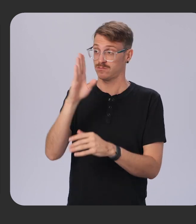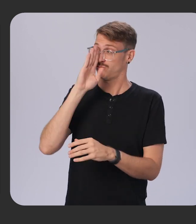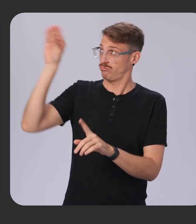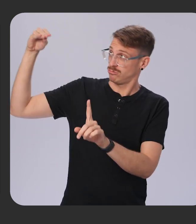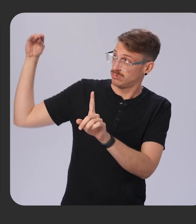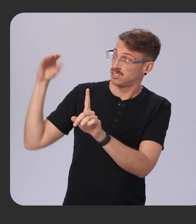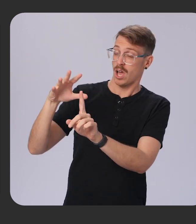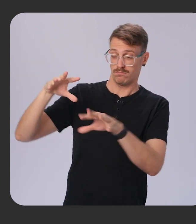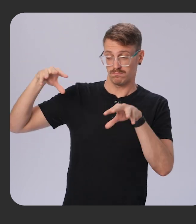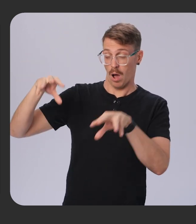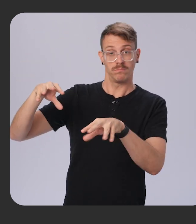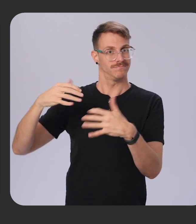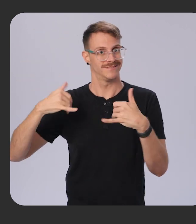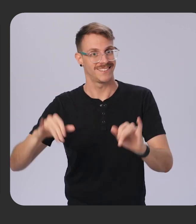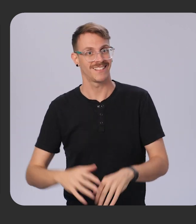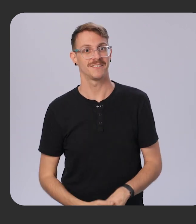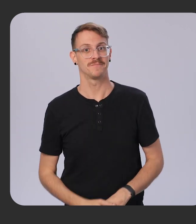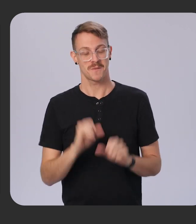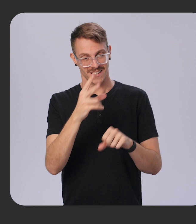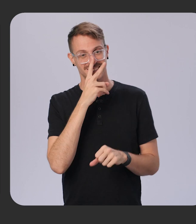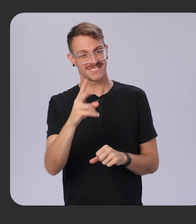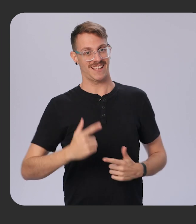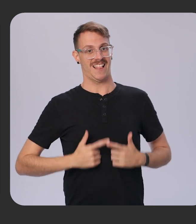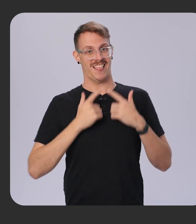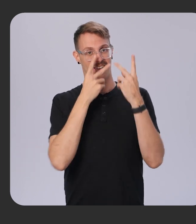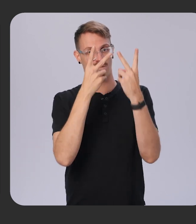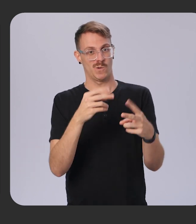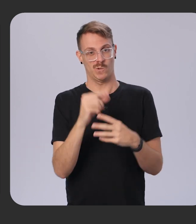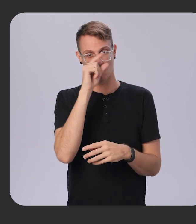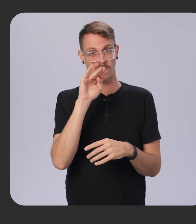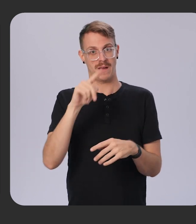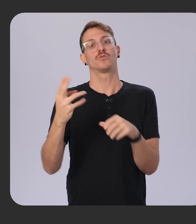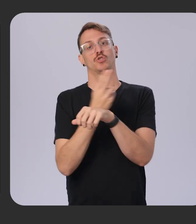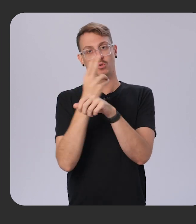You can see here how Live View in Google Maps uses long range depth.